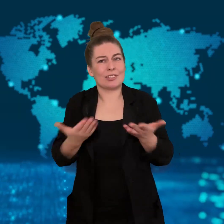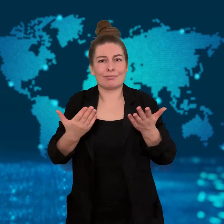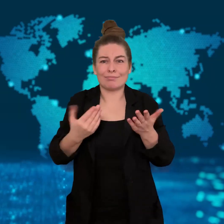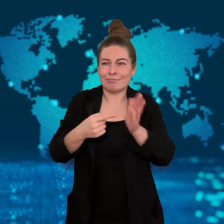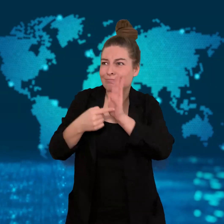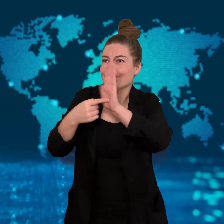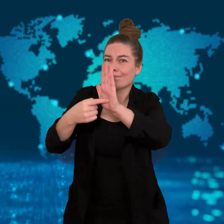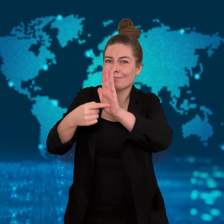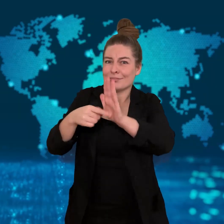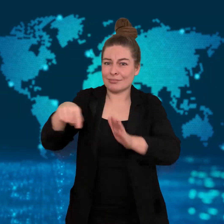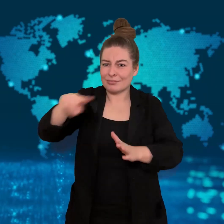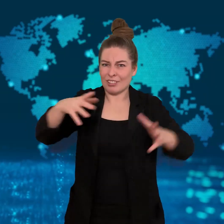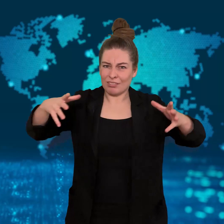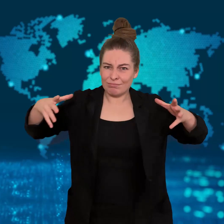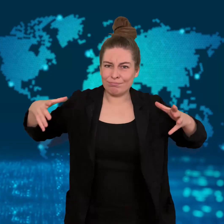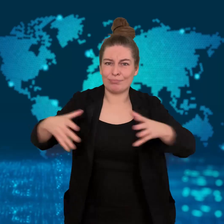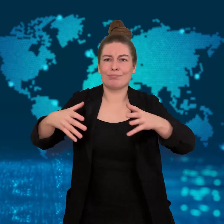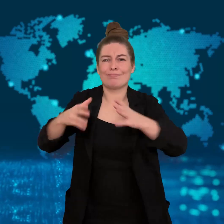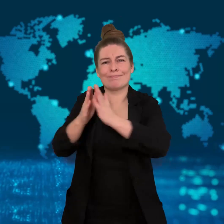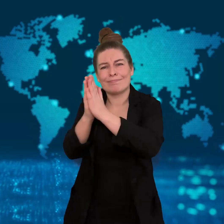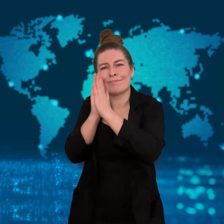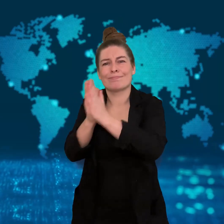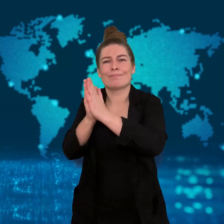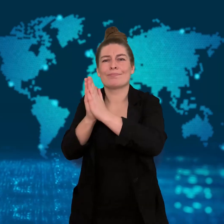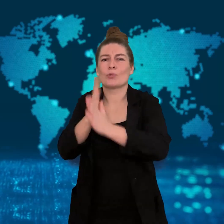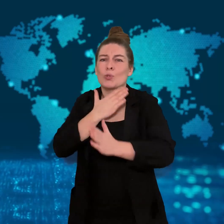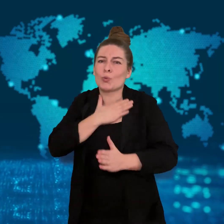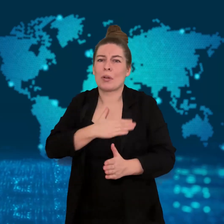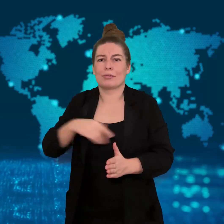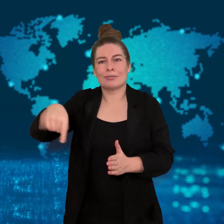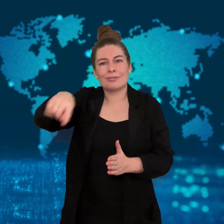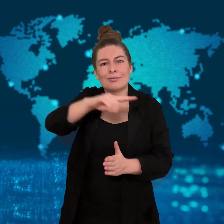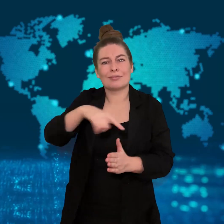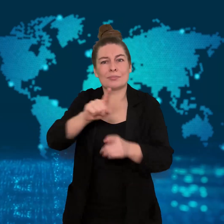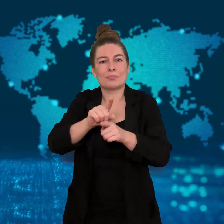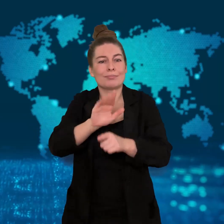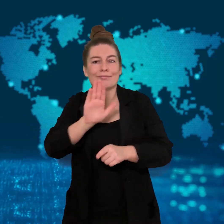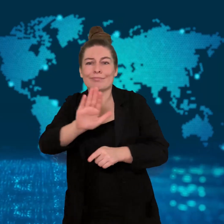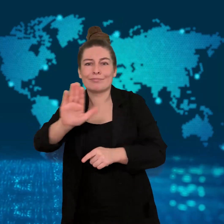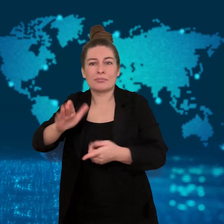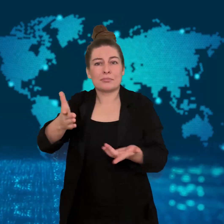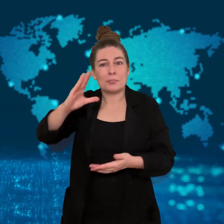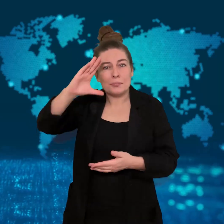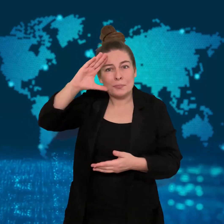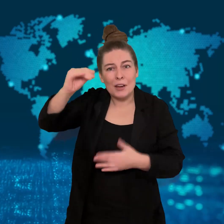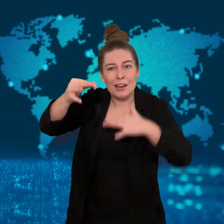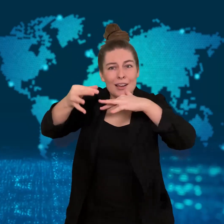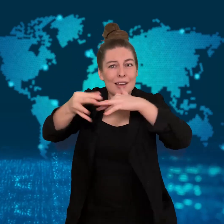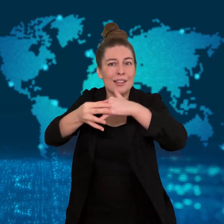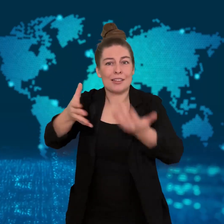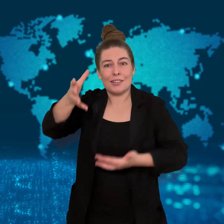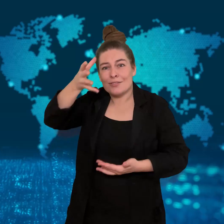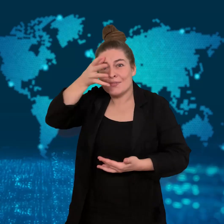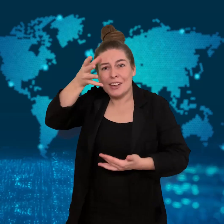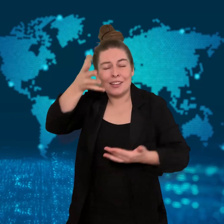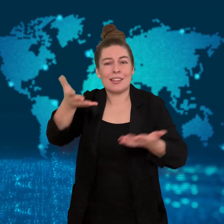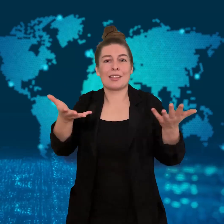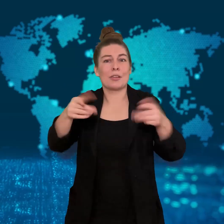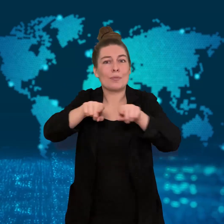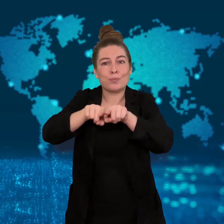Around 200 people gathered, making it the largest "The Way Home" demonstration.